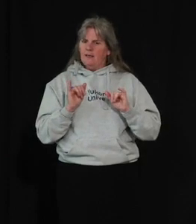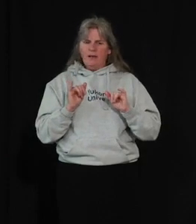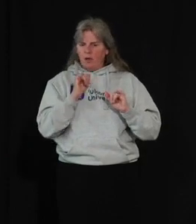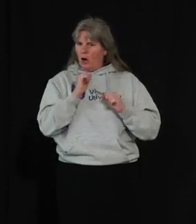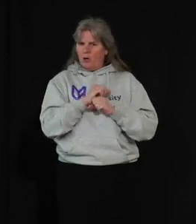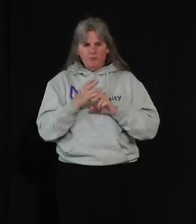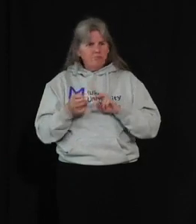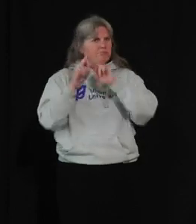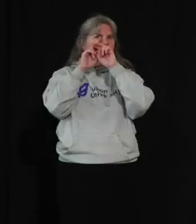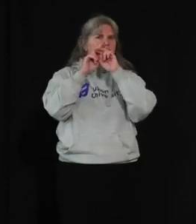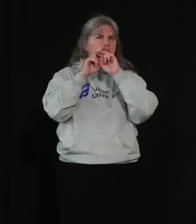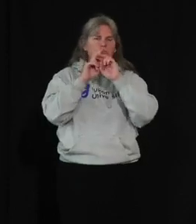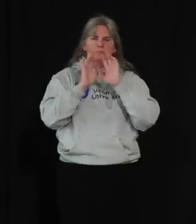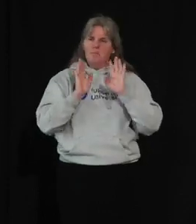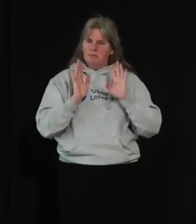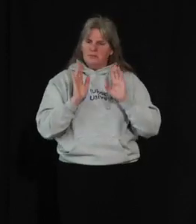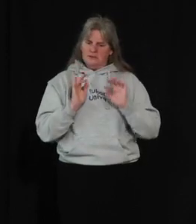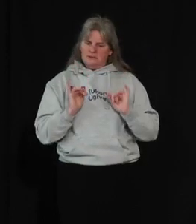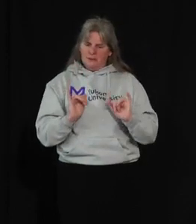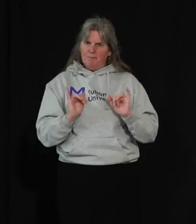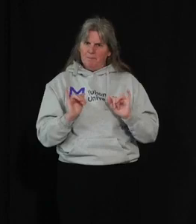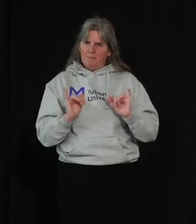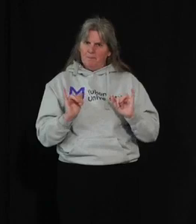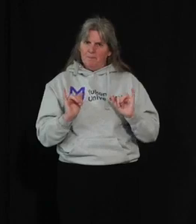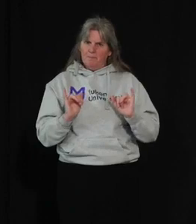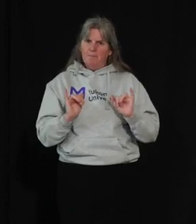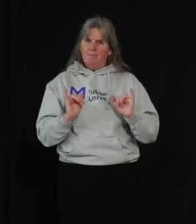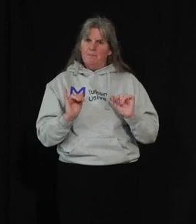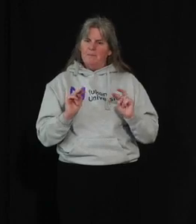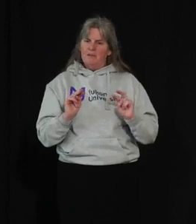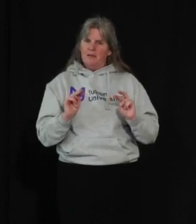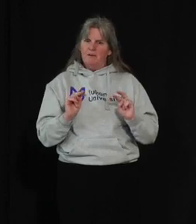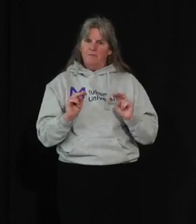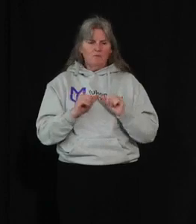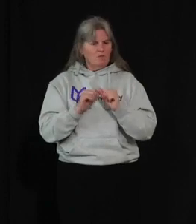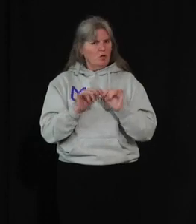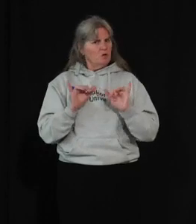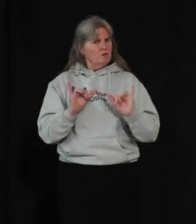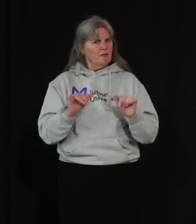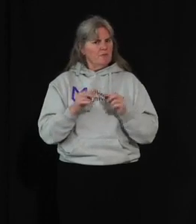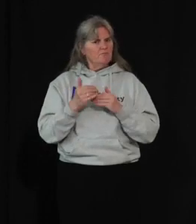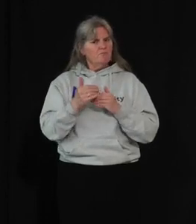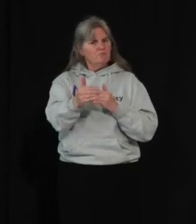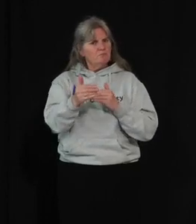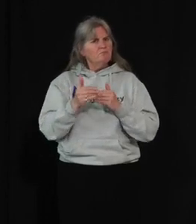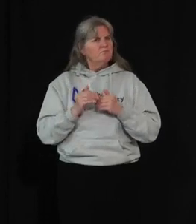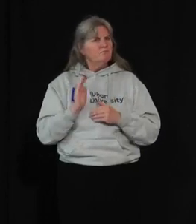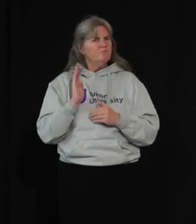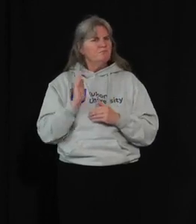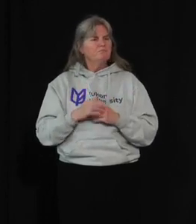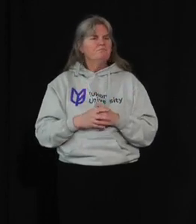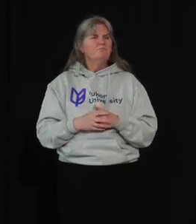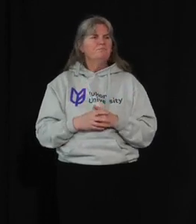of the opening measures that we are undergoing right now.